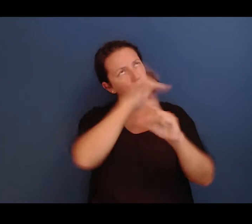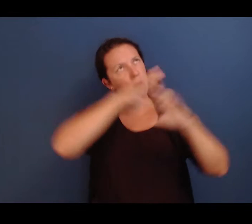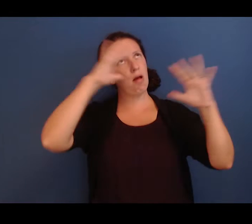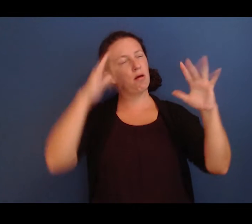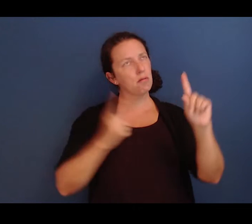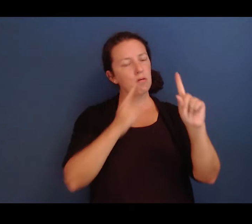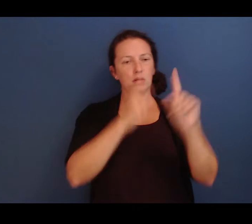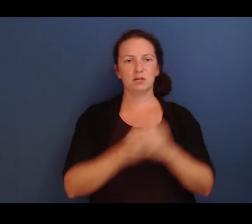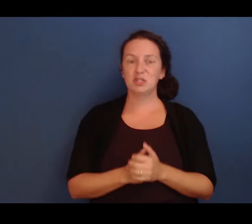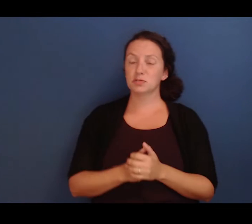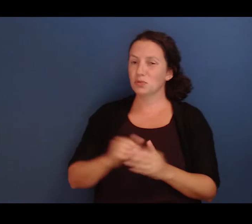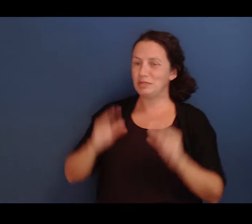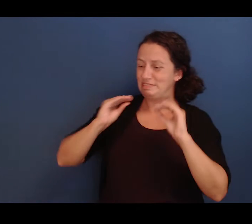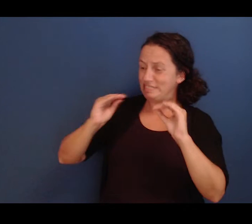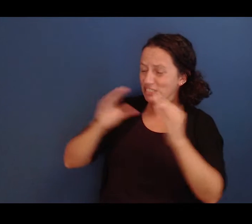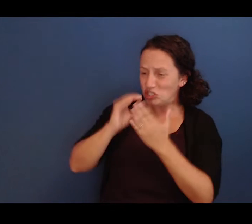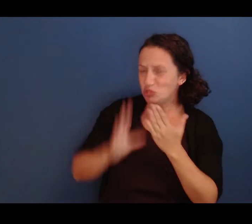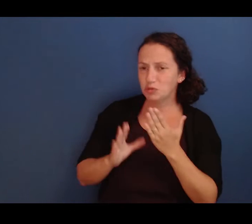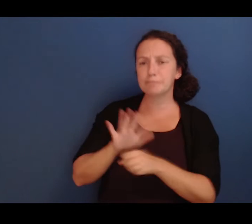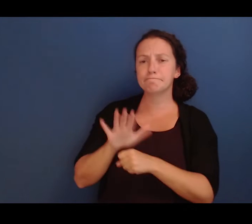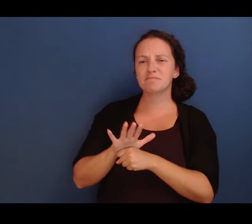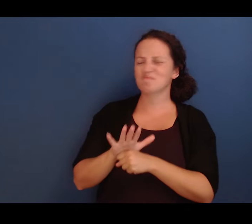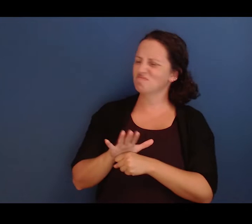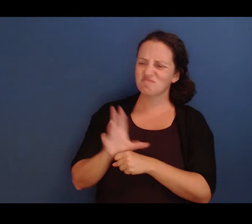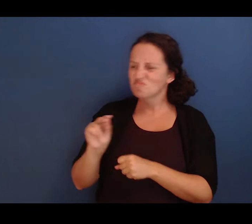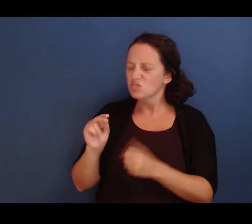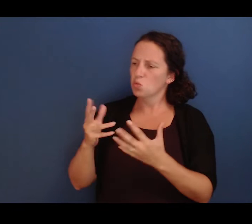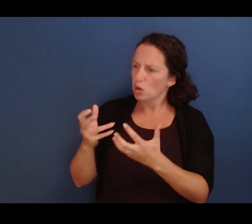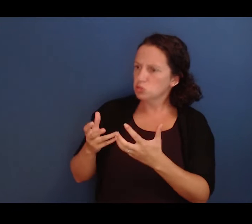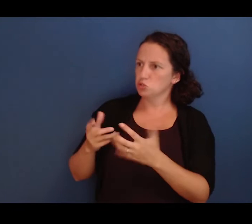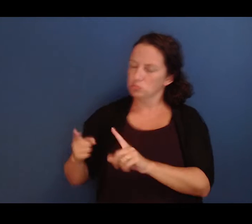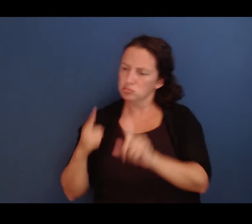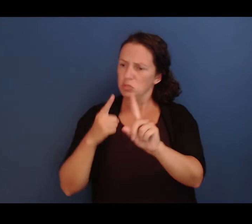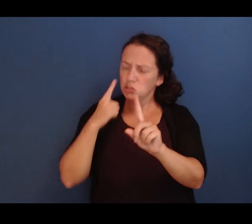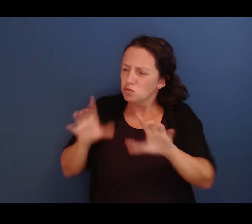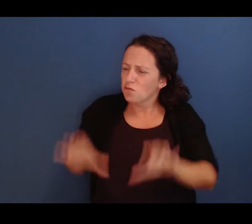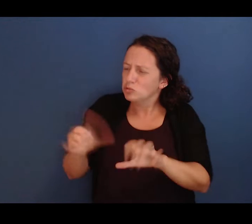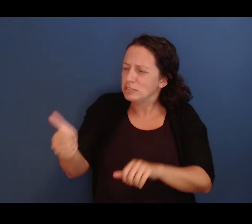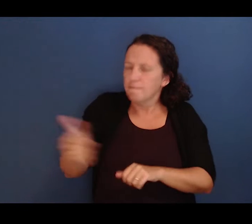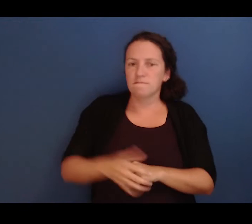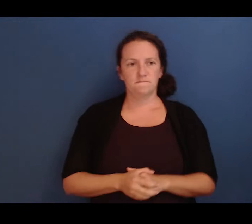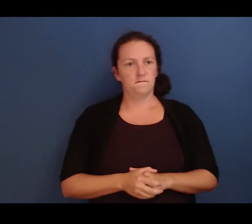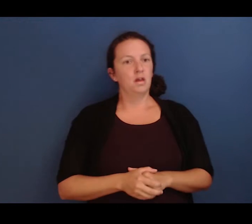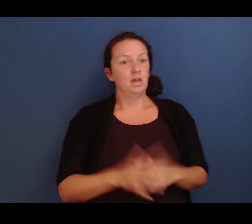We're not just educating students with classes we're getting people to invest in themselves. It changed my life and not just my life